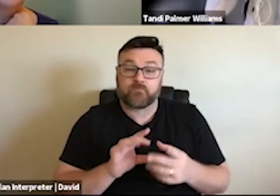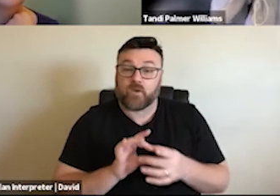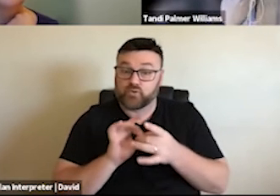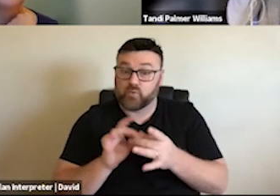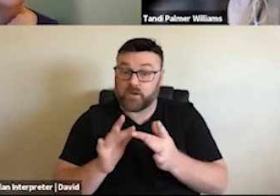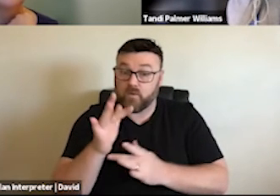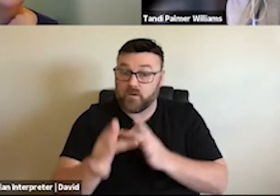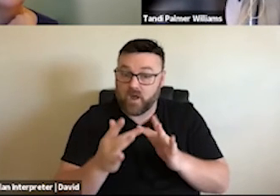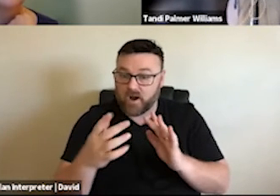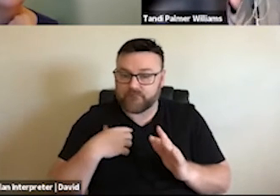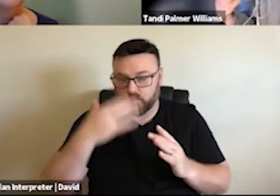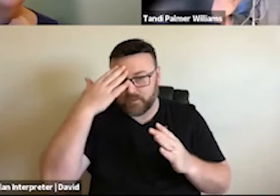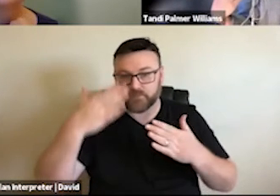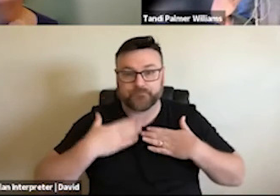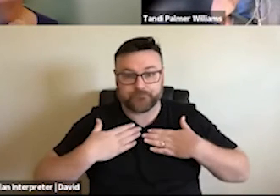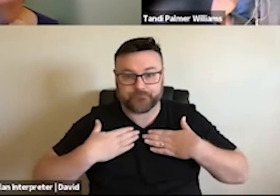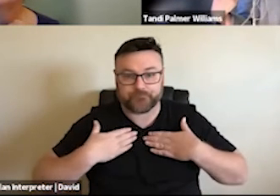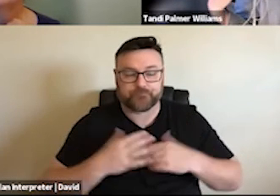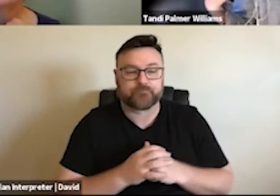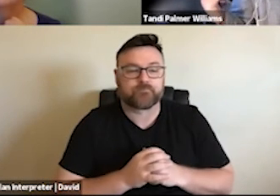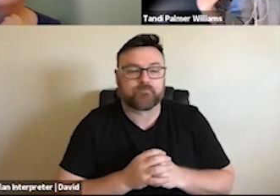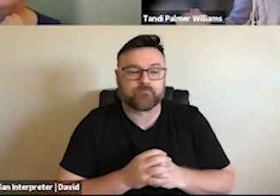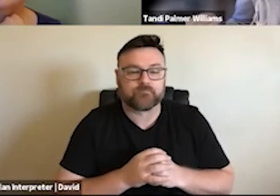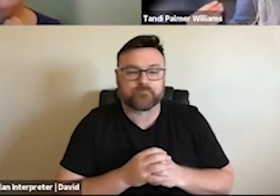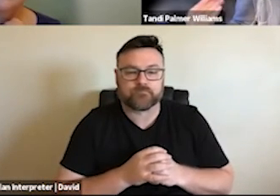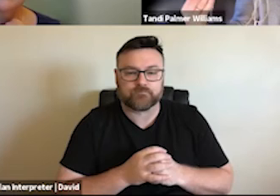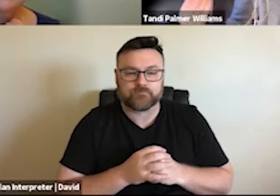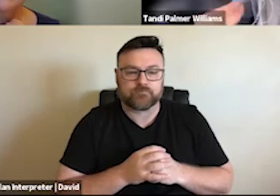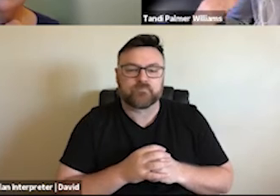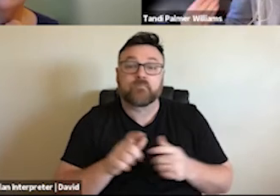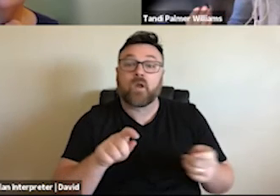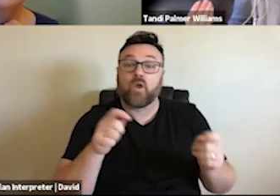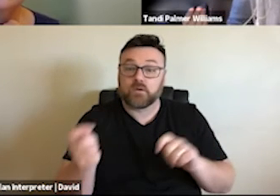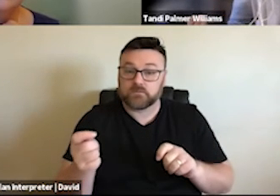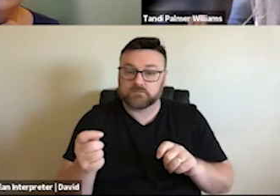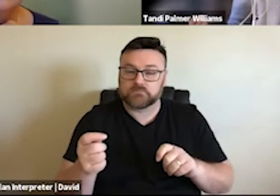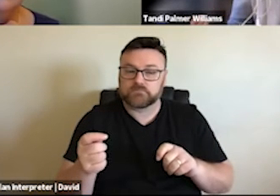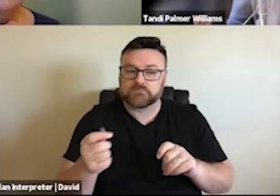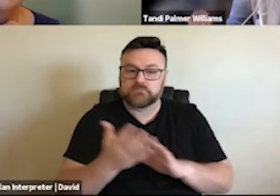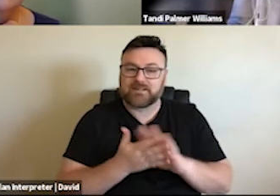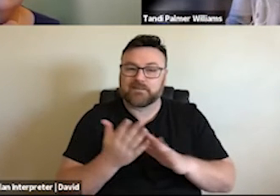Know that in lockdown period's, digital experiences can put a greater emphasis on well-being,